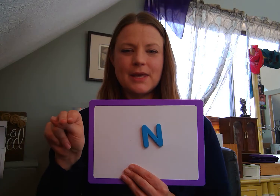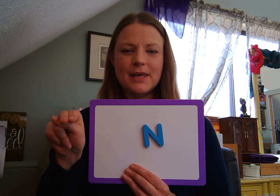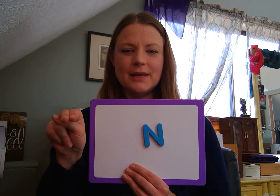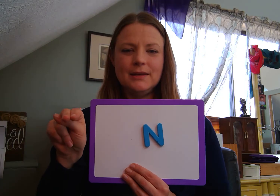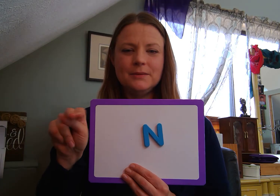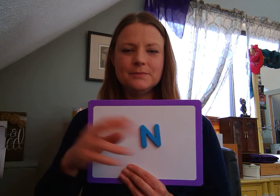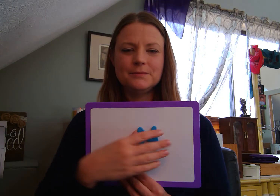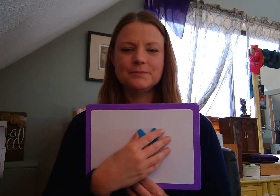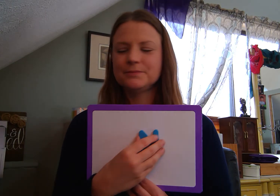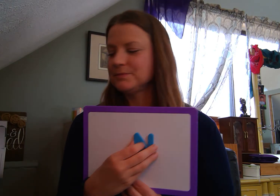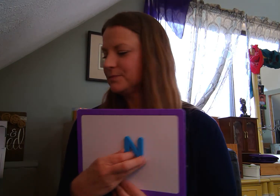"N"